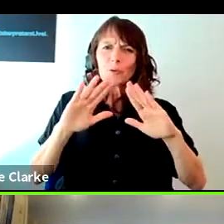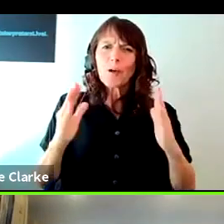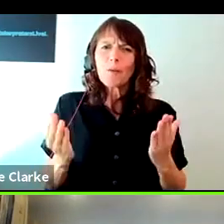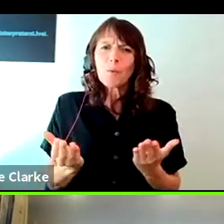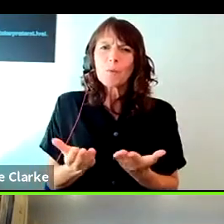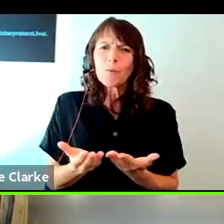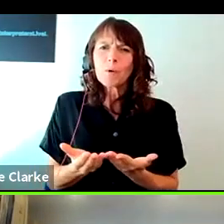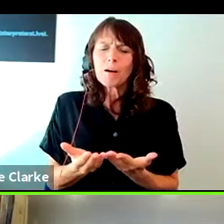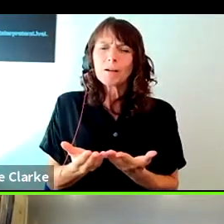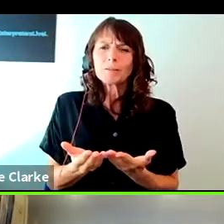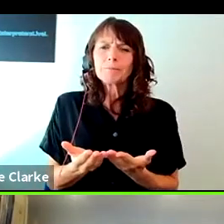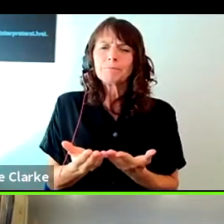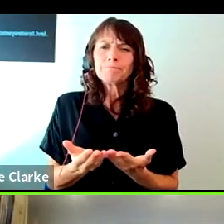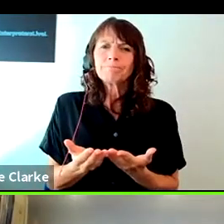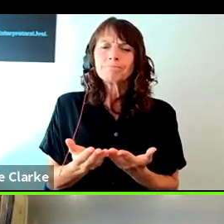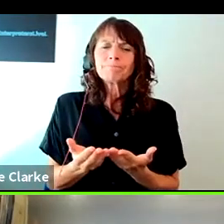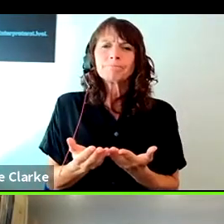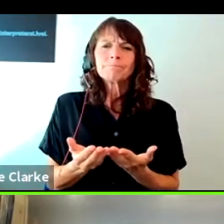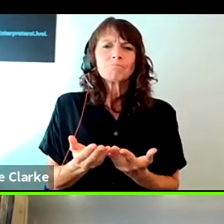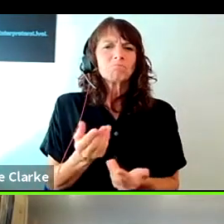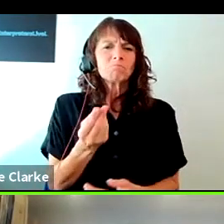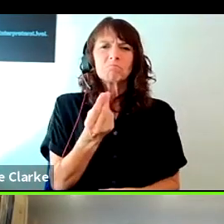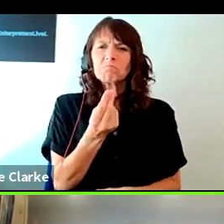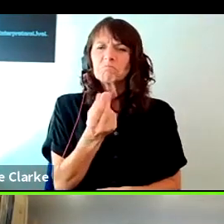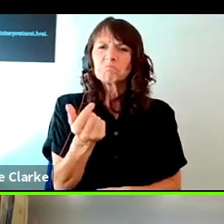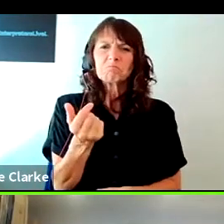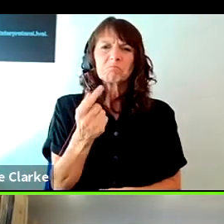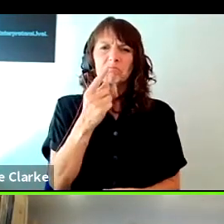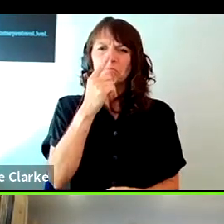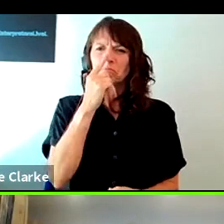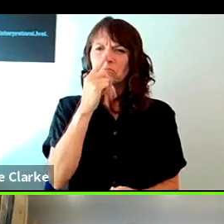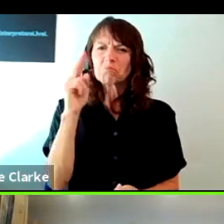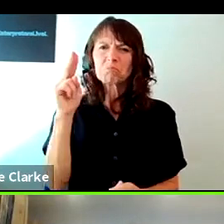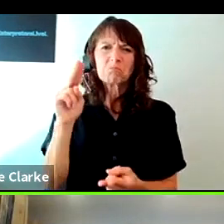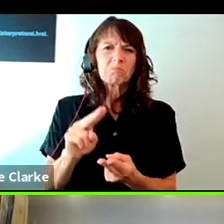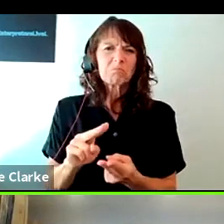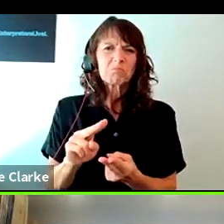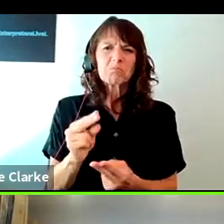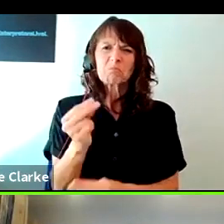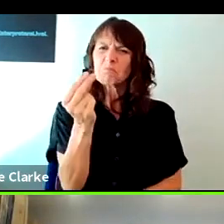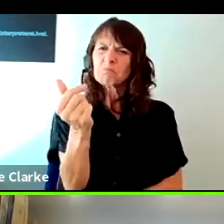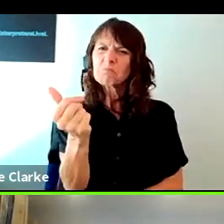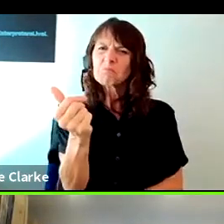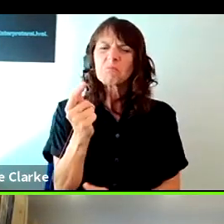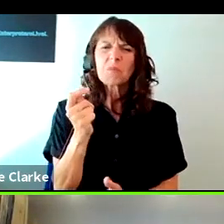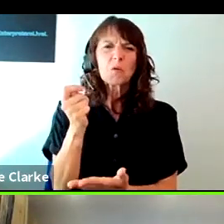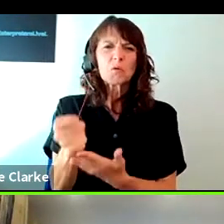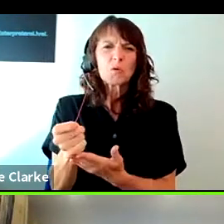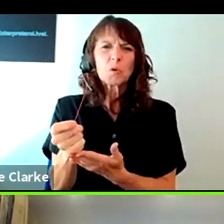There's very low probability of getting sued anywhere outside the U.S.